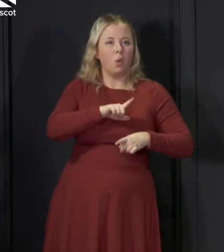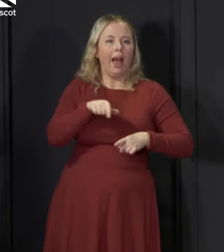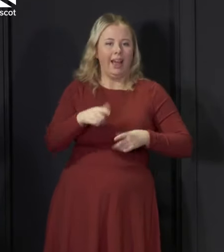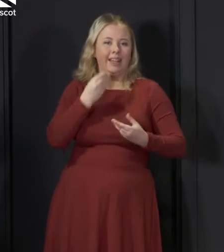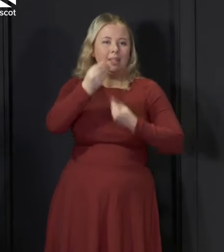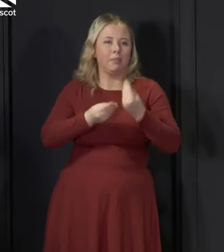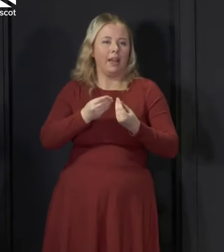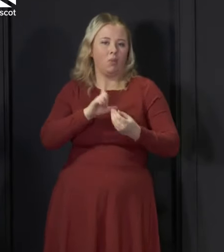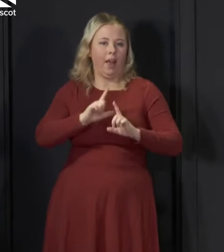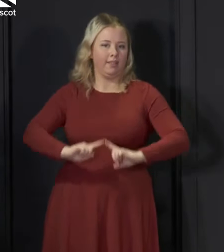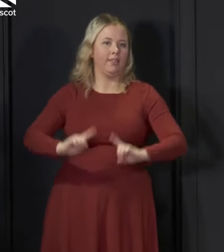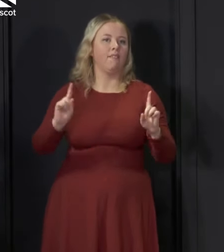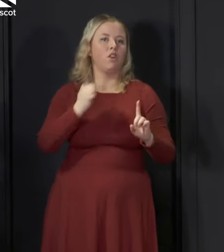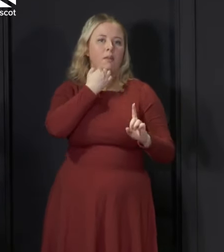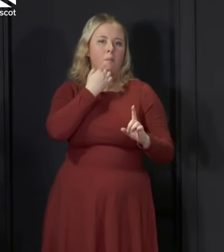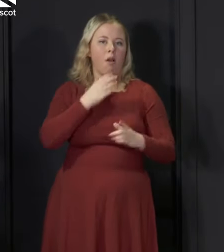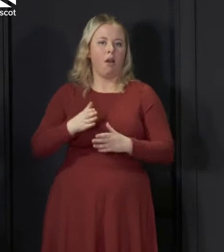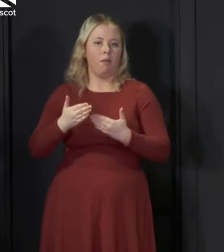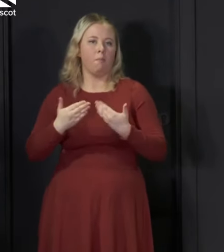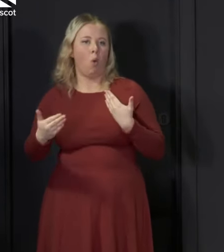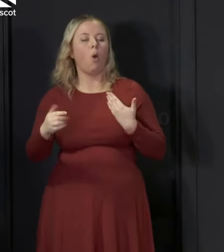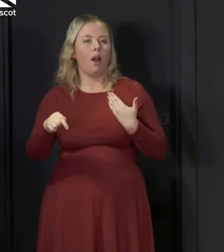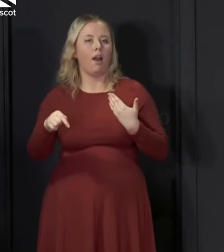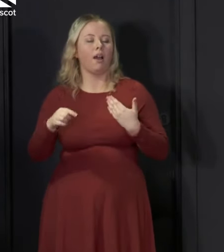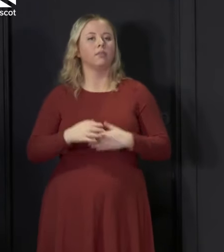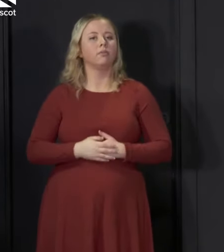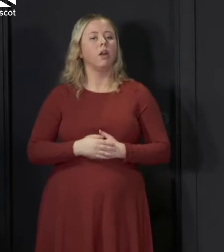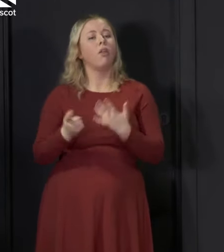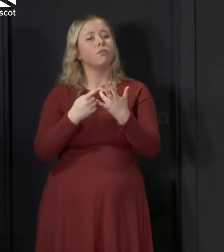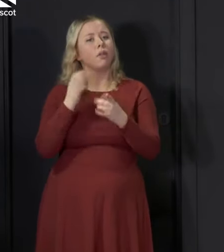that disparity. And the other point about that would be, and I keep saying this not